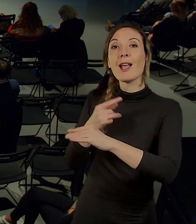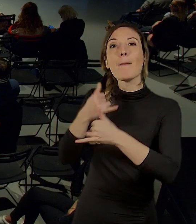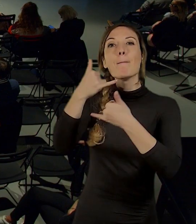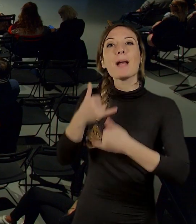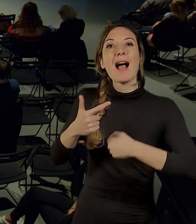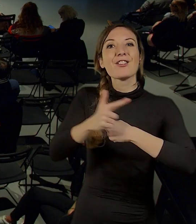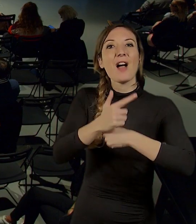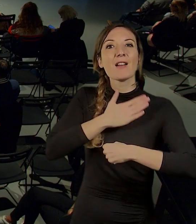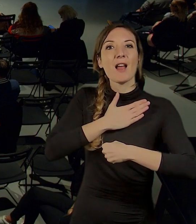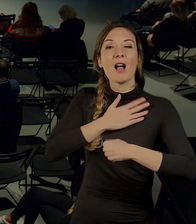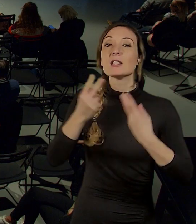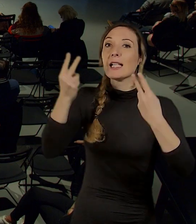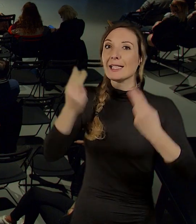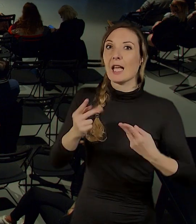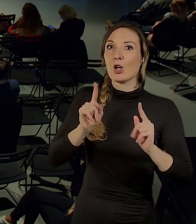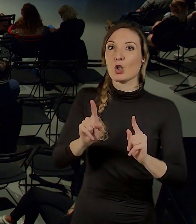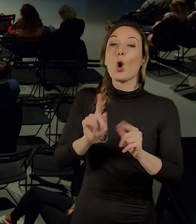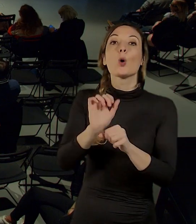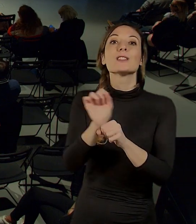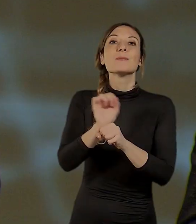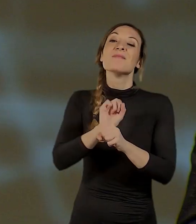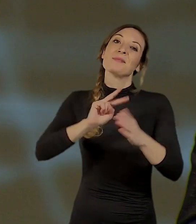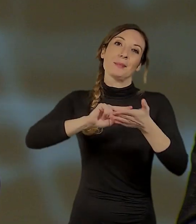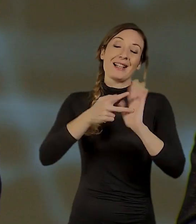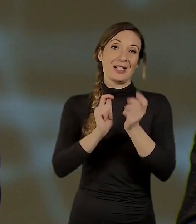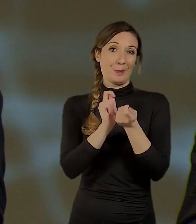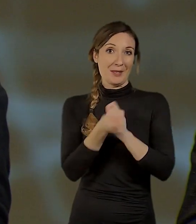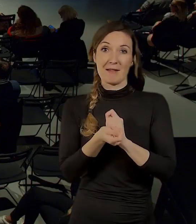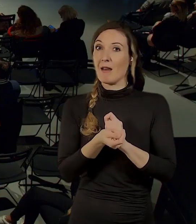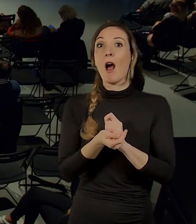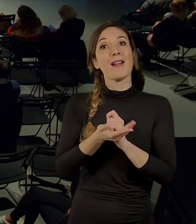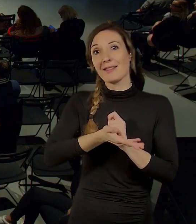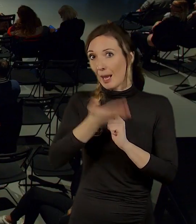And that concerns the re-concrete that we saw here. We already mentioned it here once in a lecture. I am glad